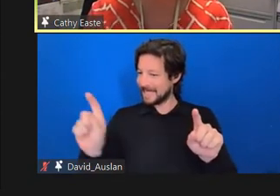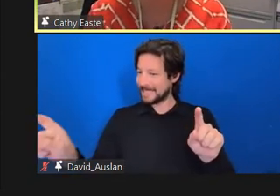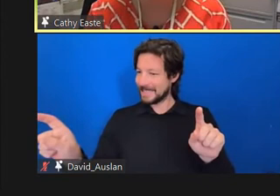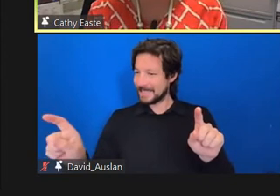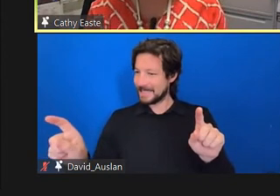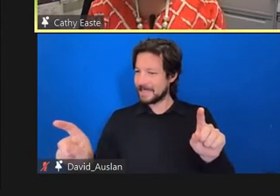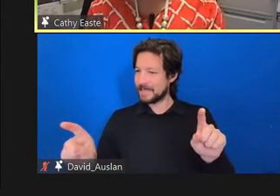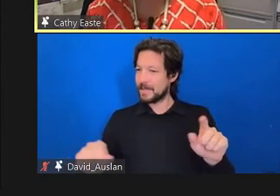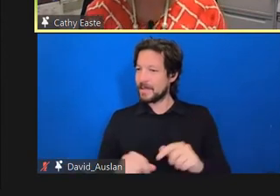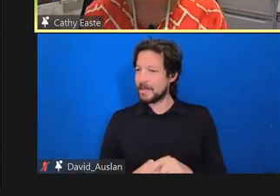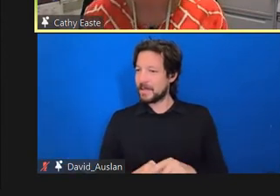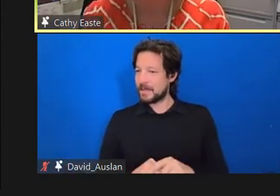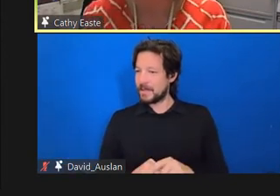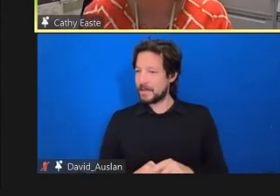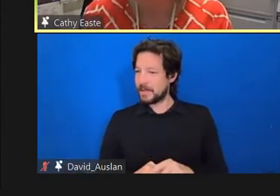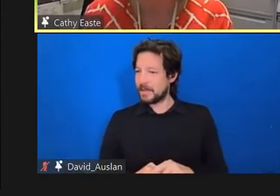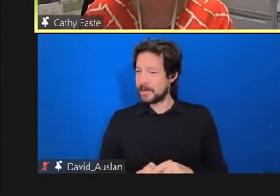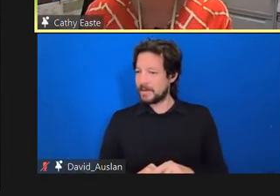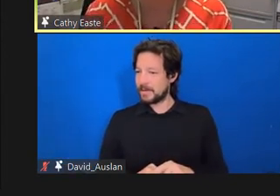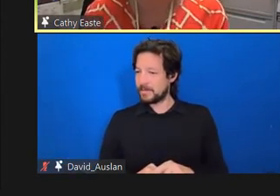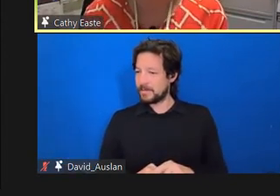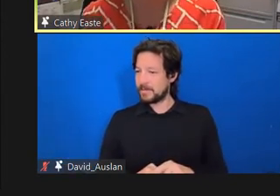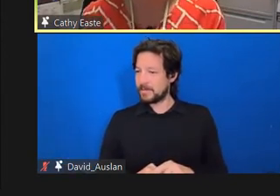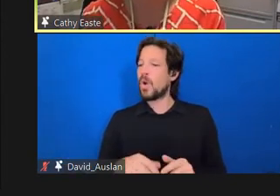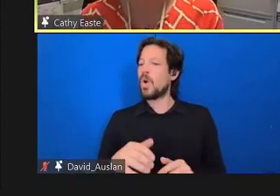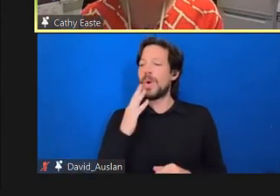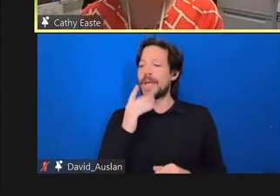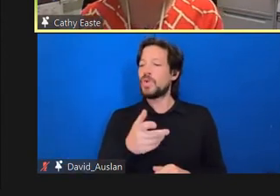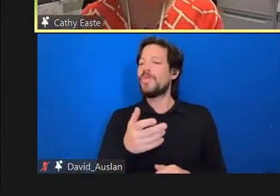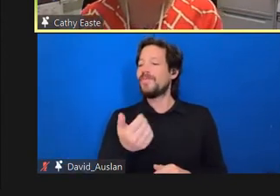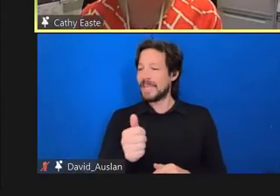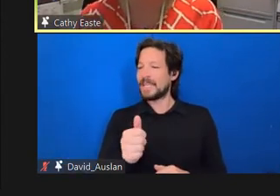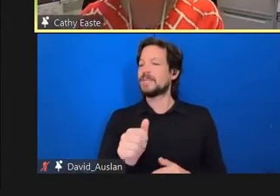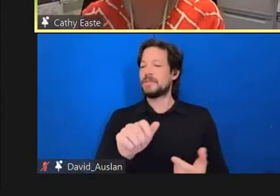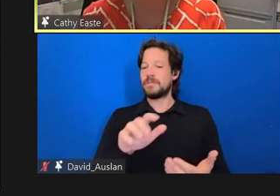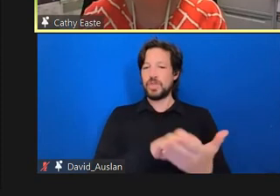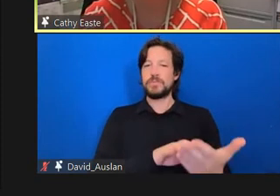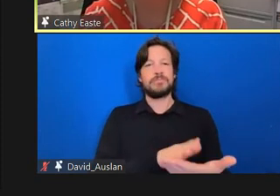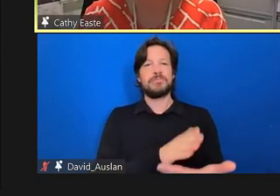mouse. There you go. "When you have finished, turn over the sheet," that's what the sentence said.